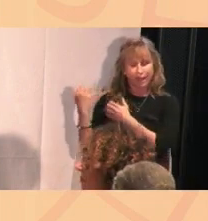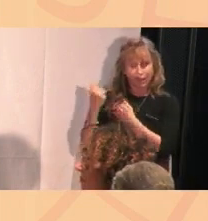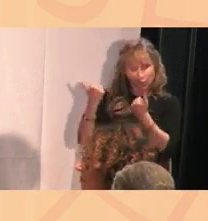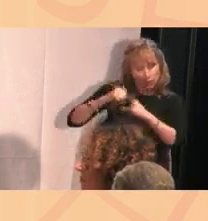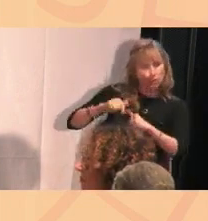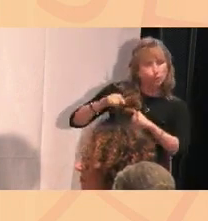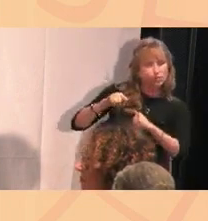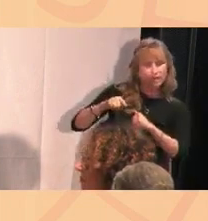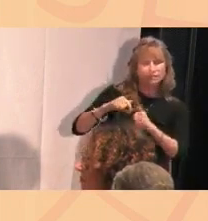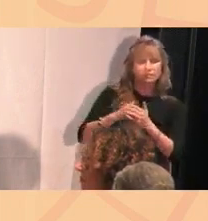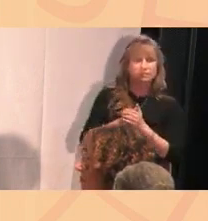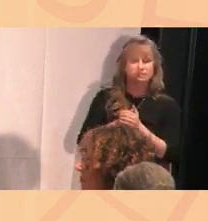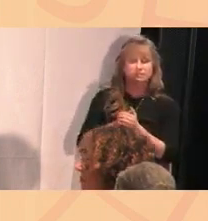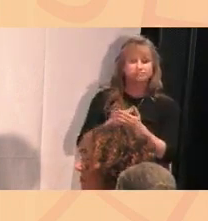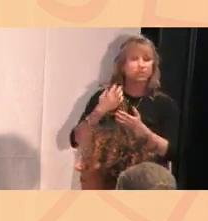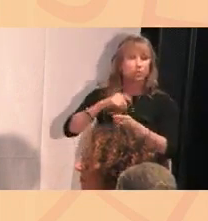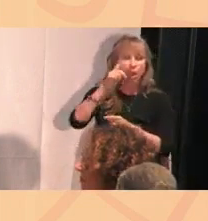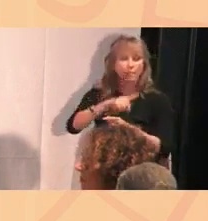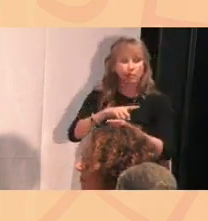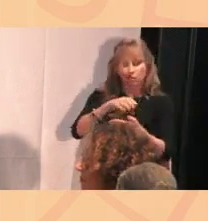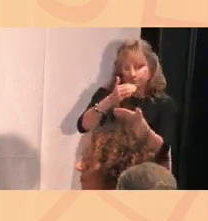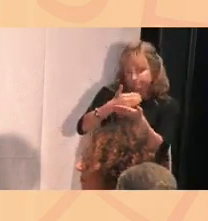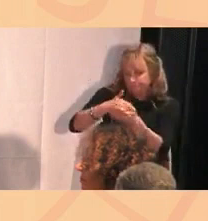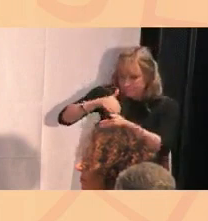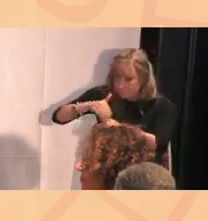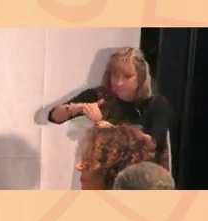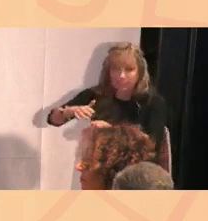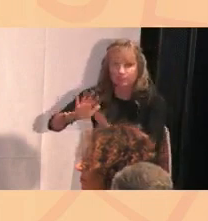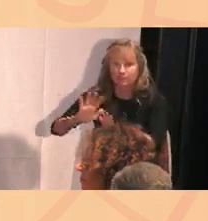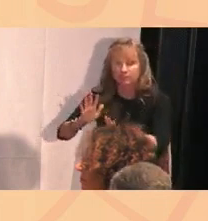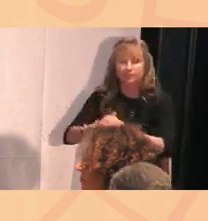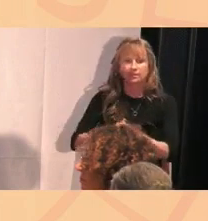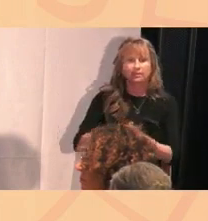enough and recognized as entirely useful for us,